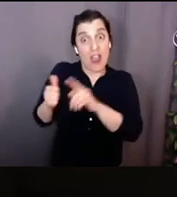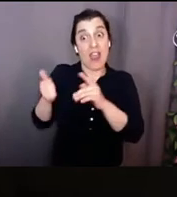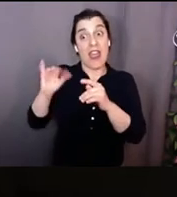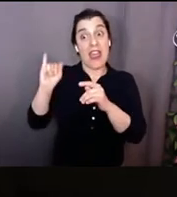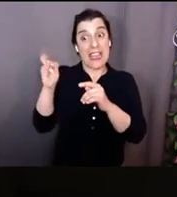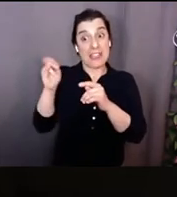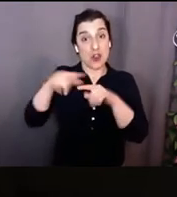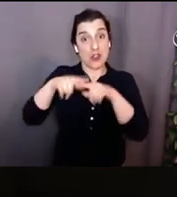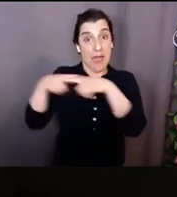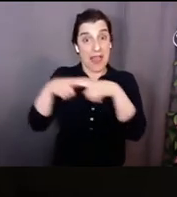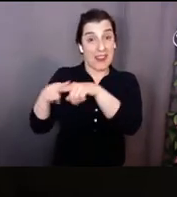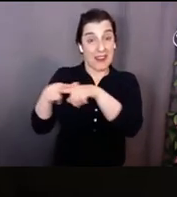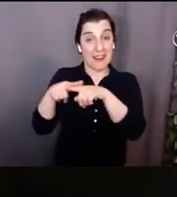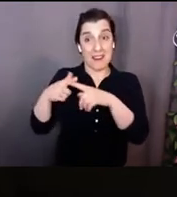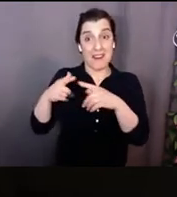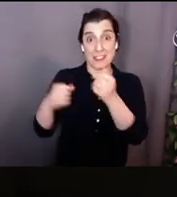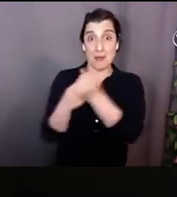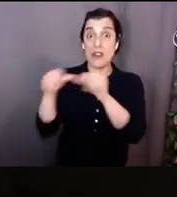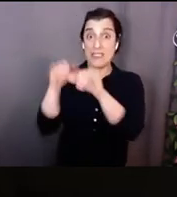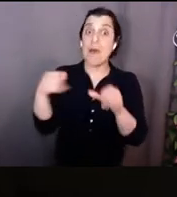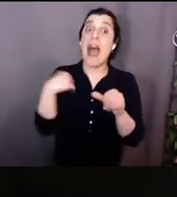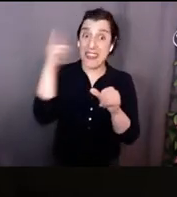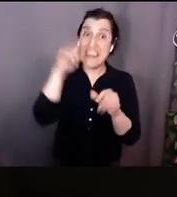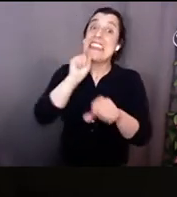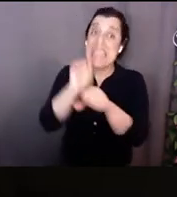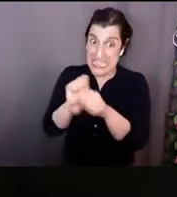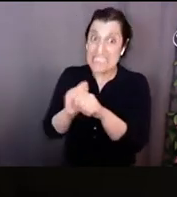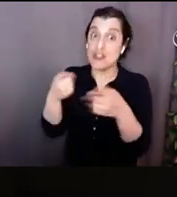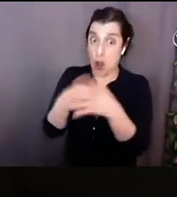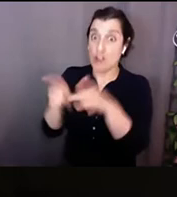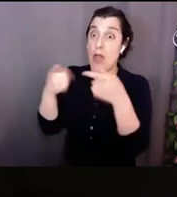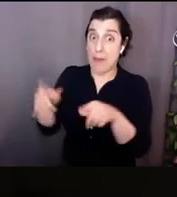And I think it's starting to happen outside the community of disability just because people are doing that.